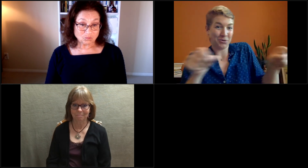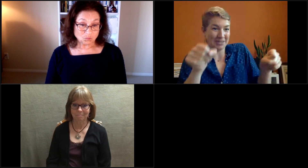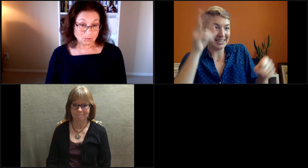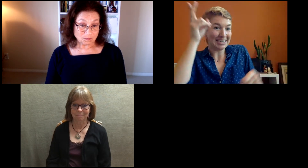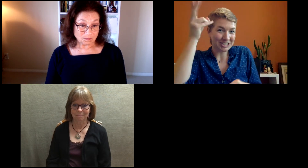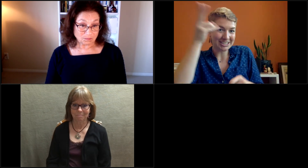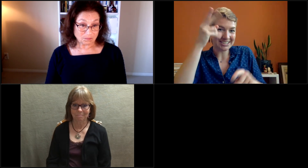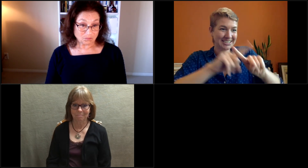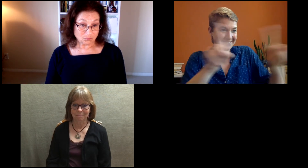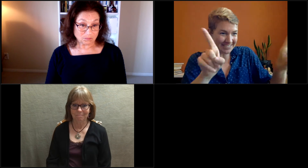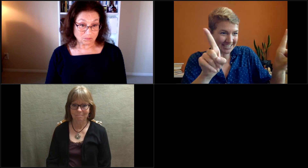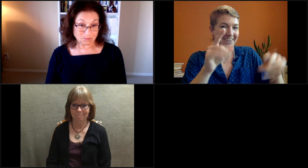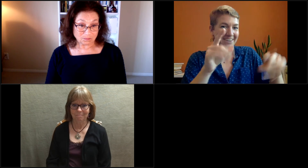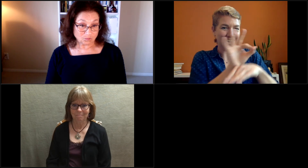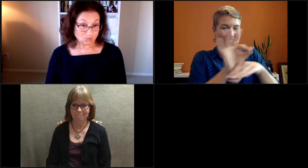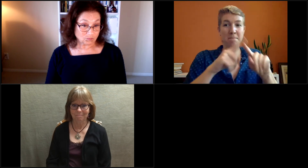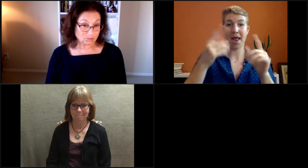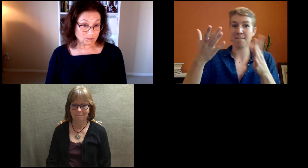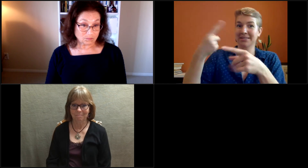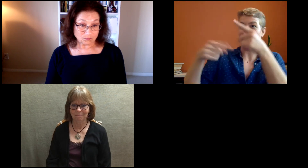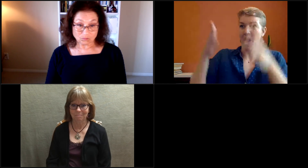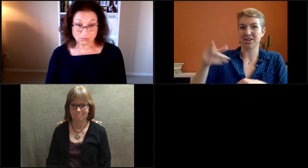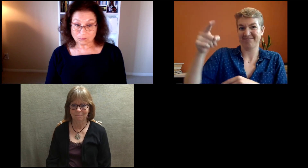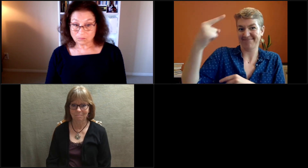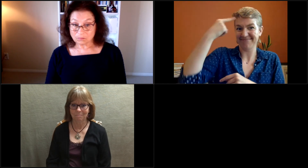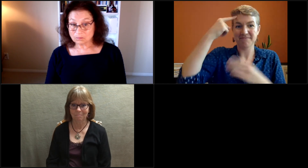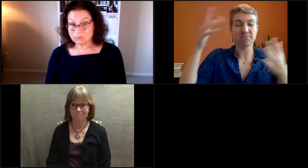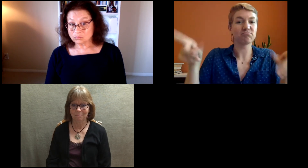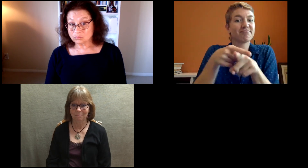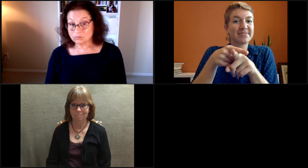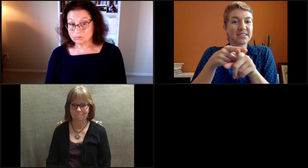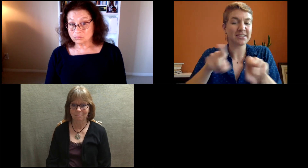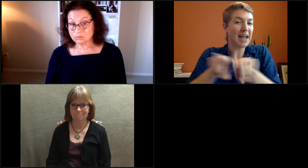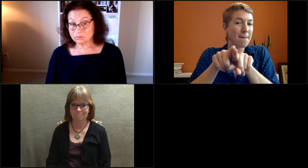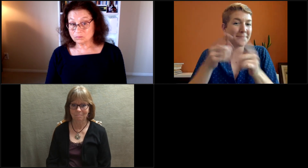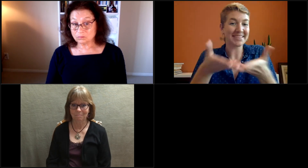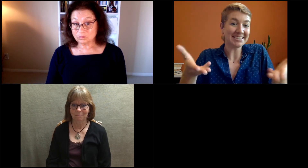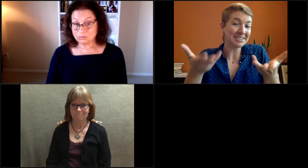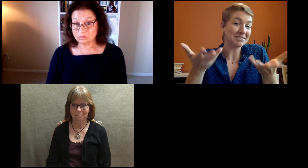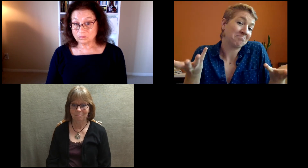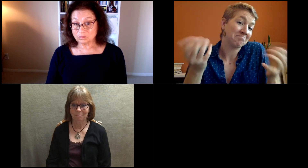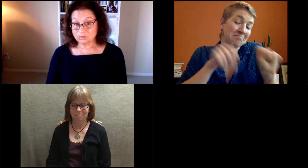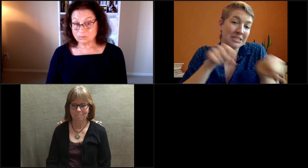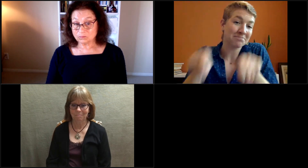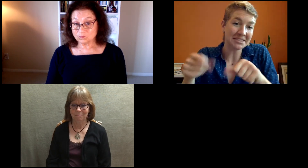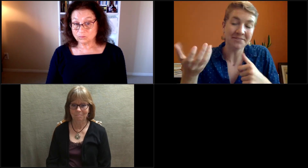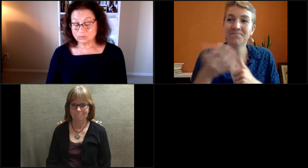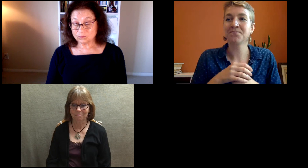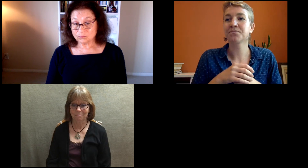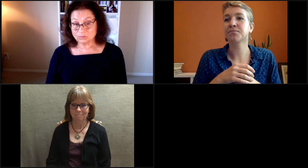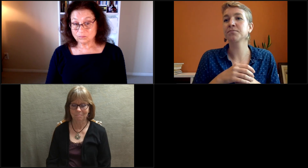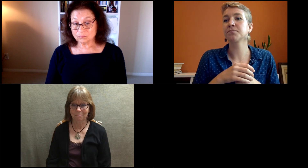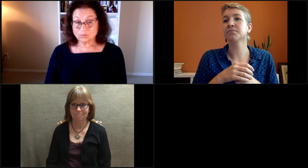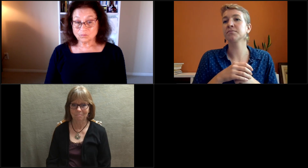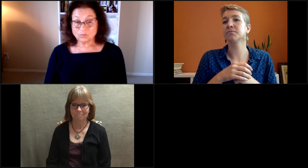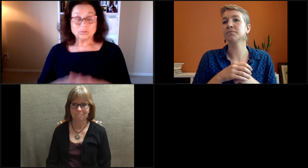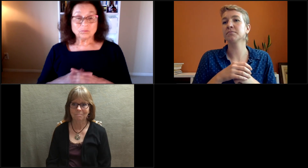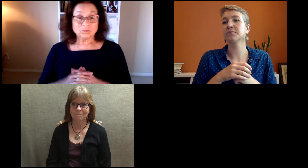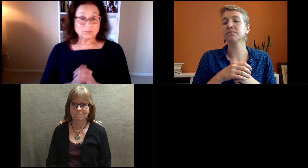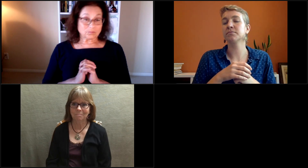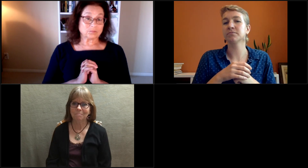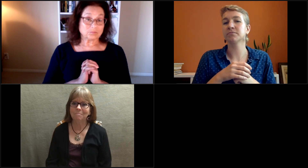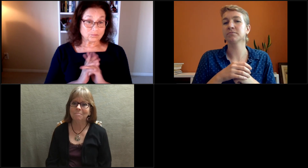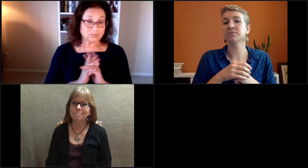Maybe the linguistic history, the function is different but maybe in a signer’s mind, they really are the same and that’s possible.